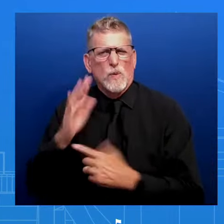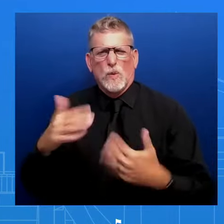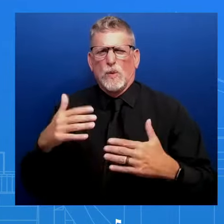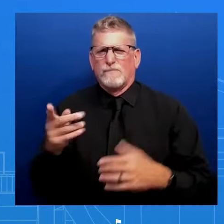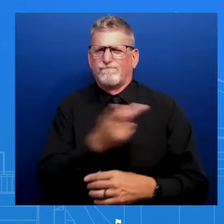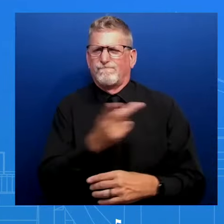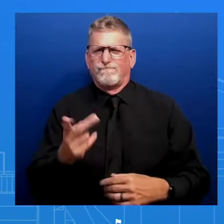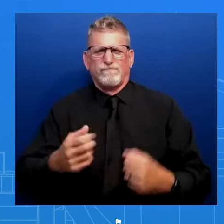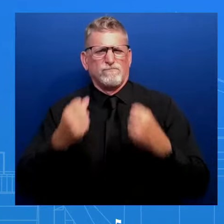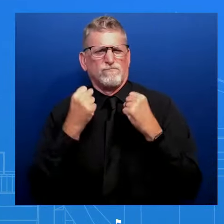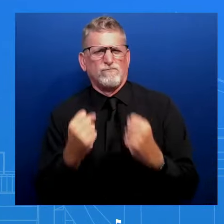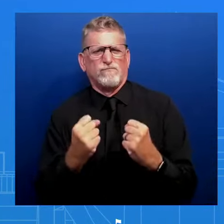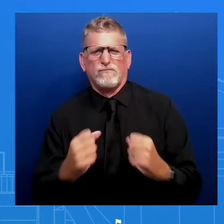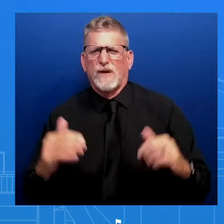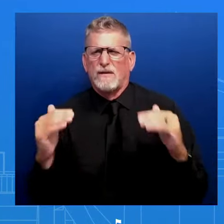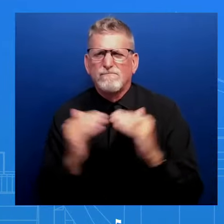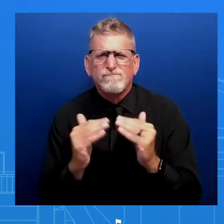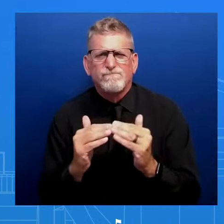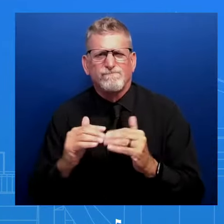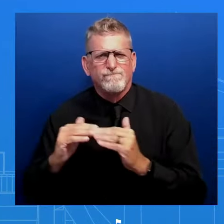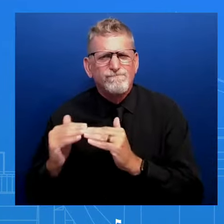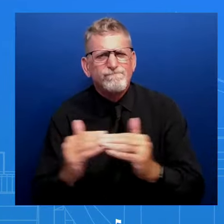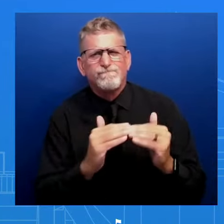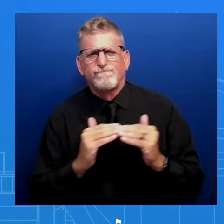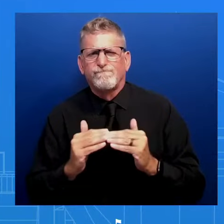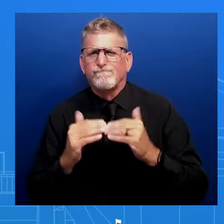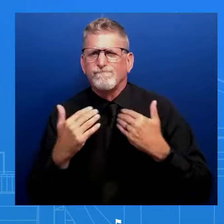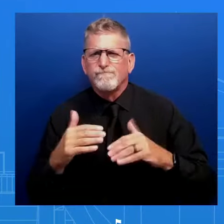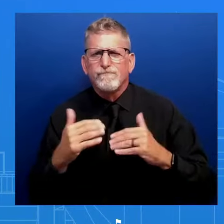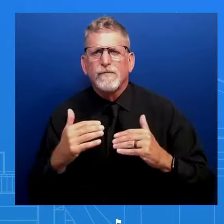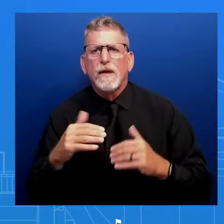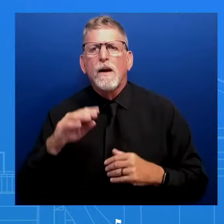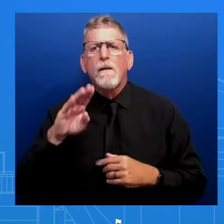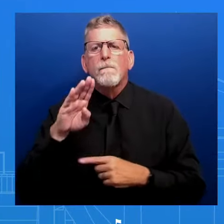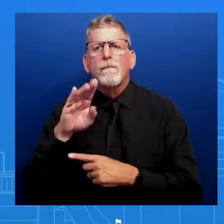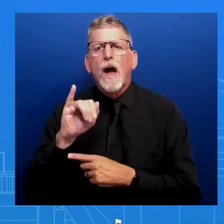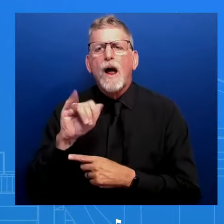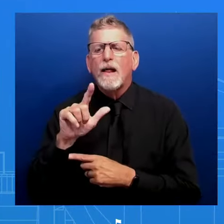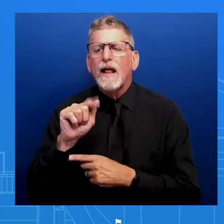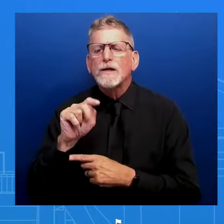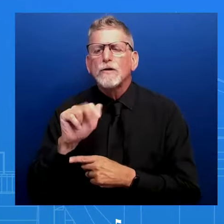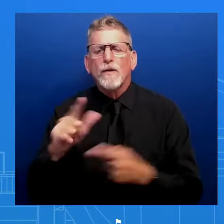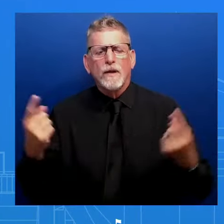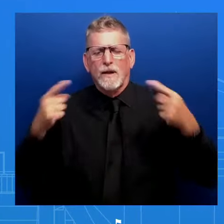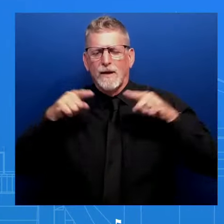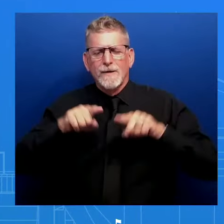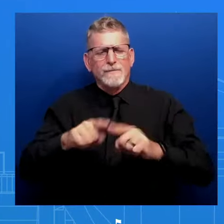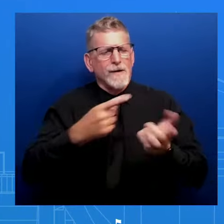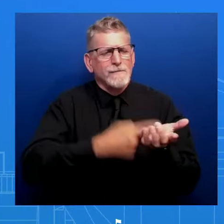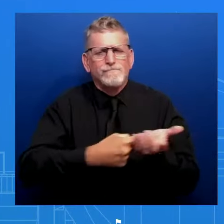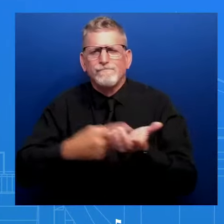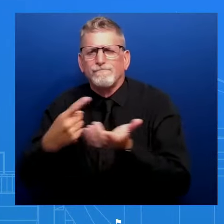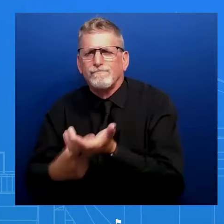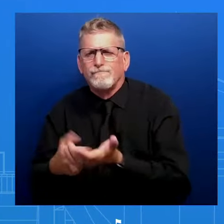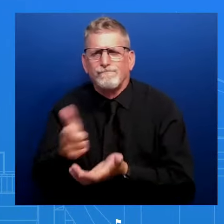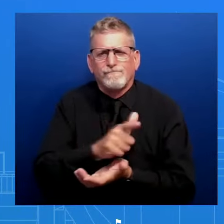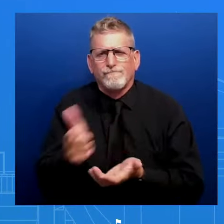"bipartisan" -- -- bilateral relationship and partnership between our two nations. The President has been looking forward